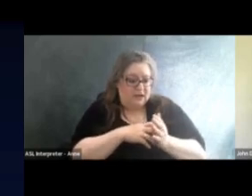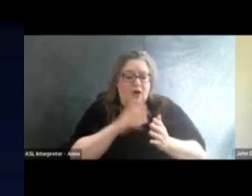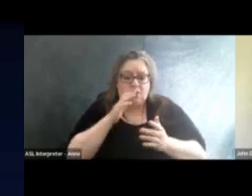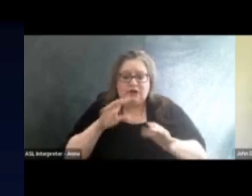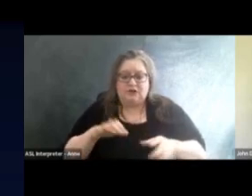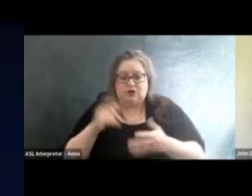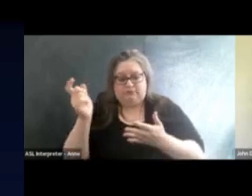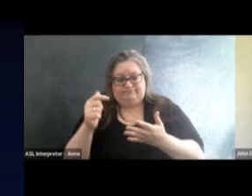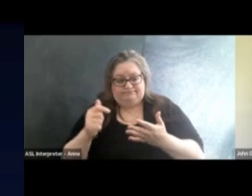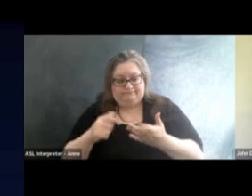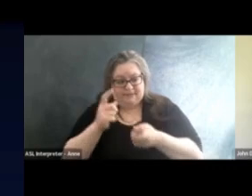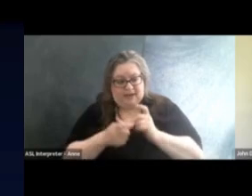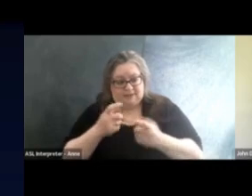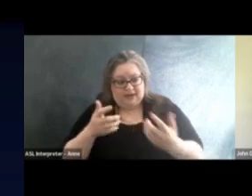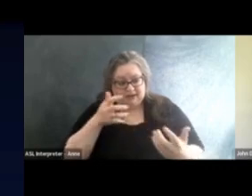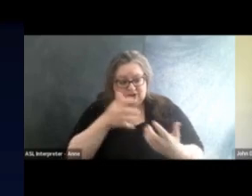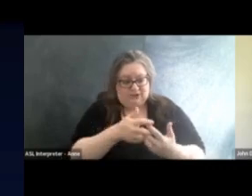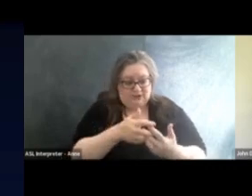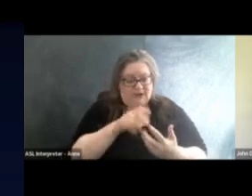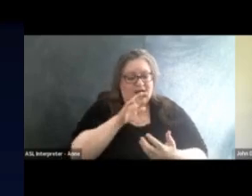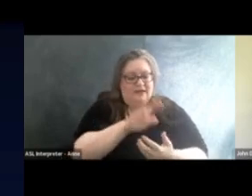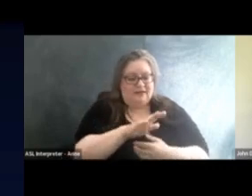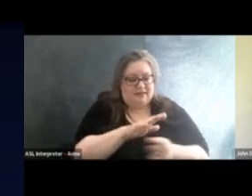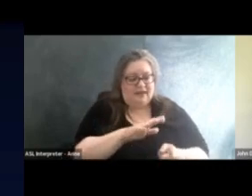accommodations, to make their substance use disorder treatment